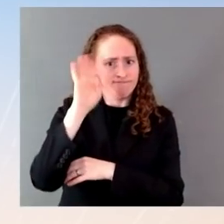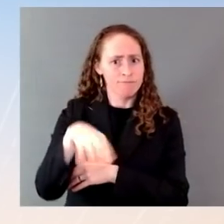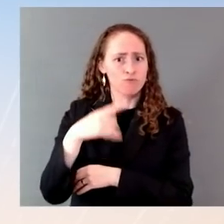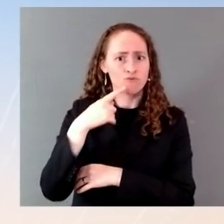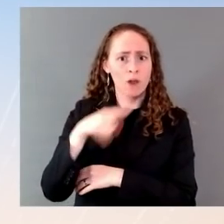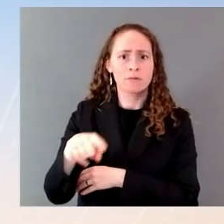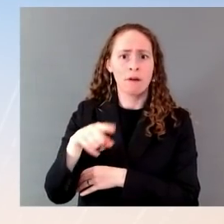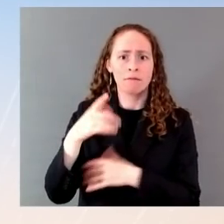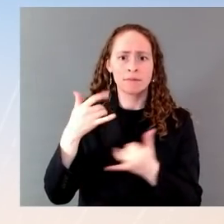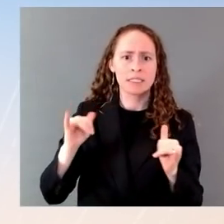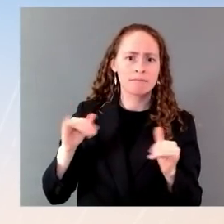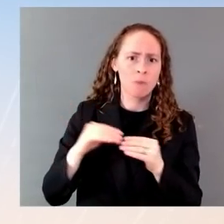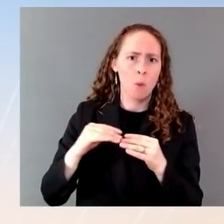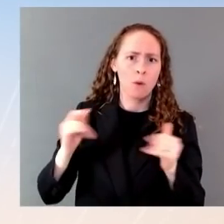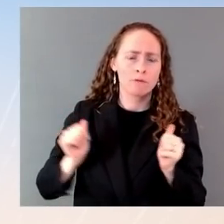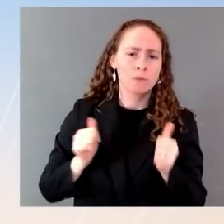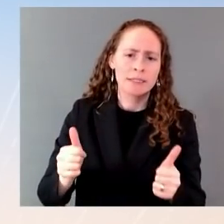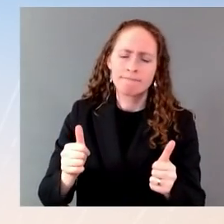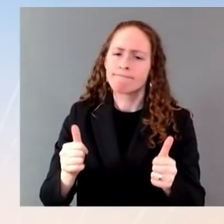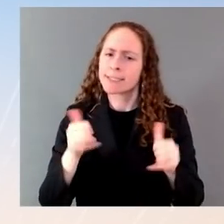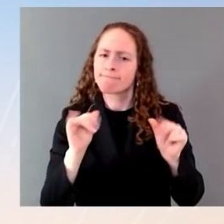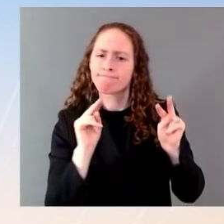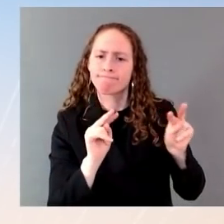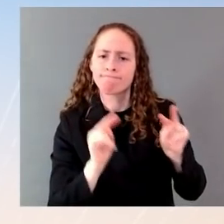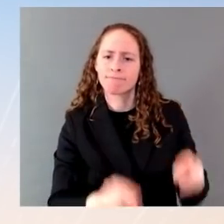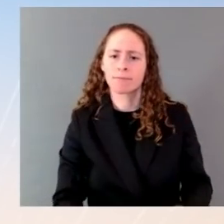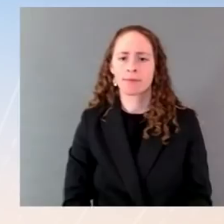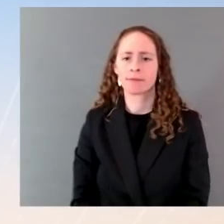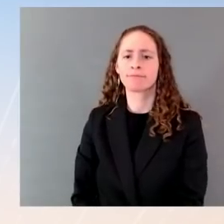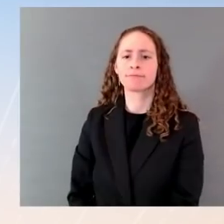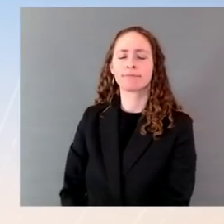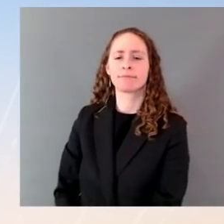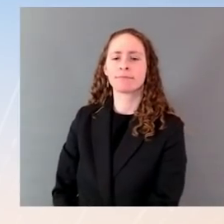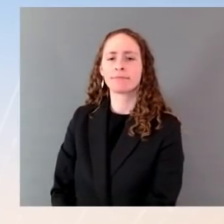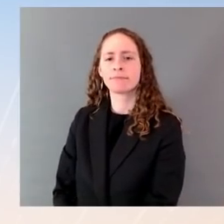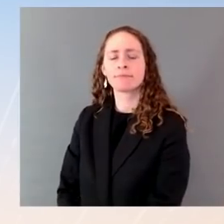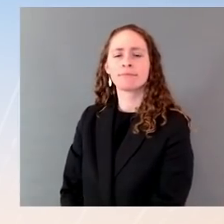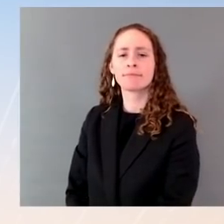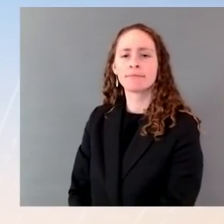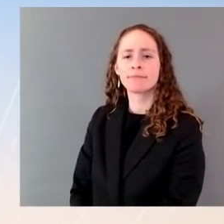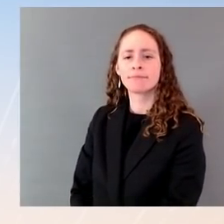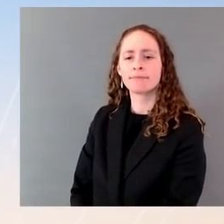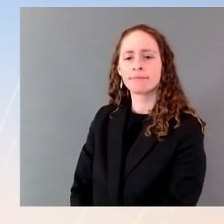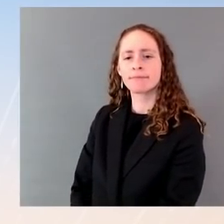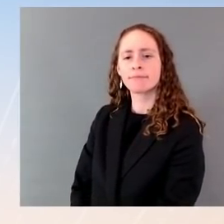was that Putin had not made a decision over whether to invade Ukraine. So did President Biden get clarity from him